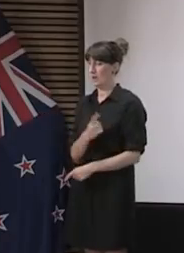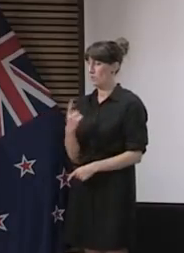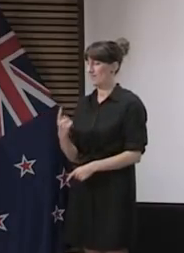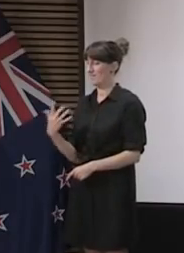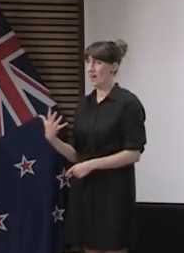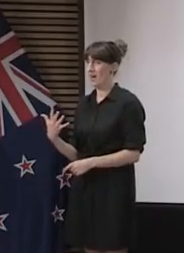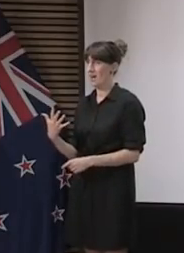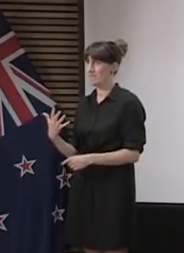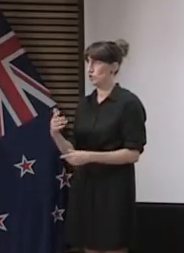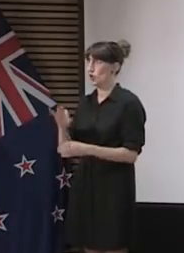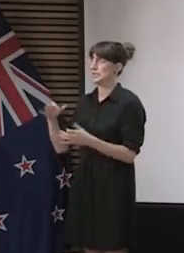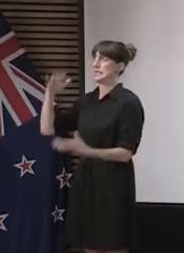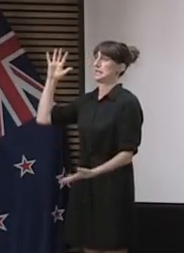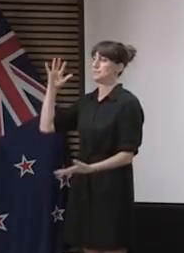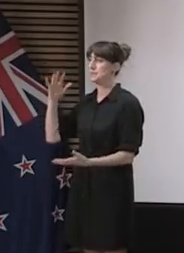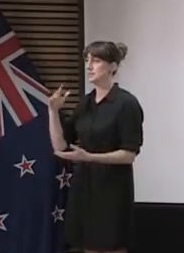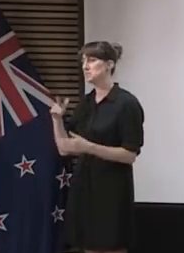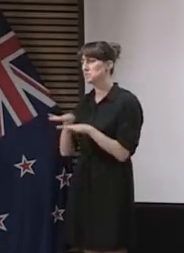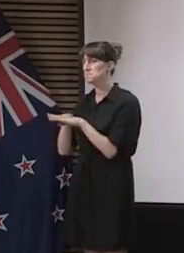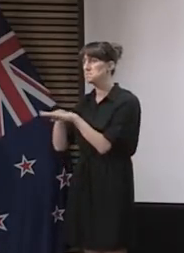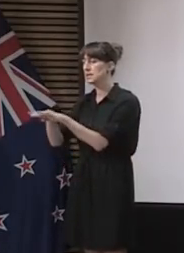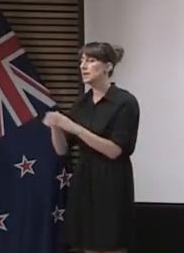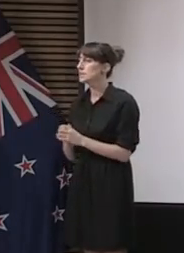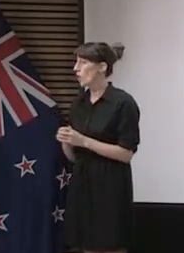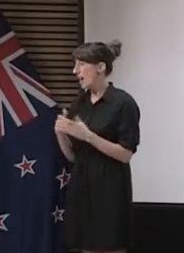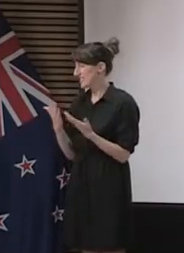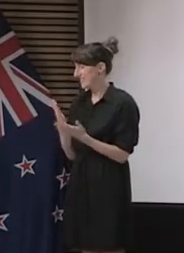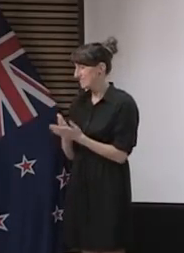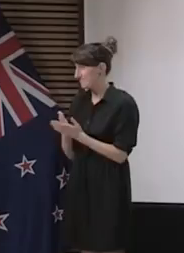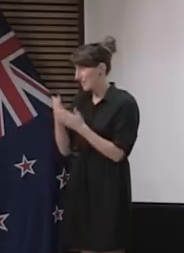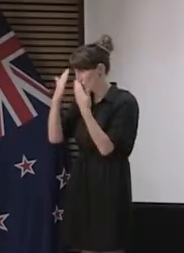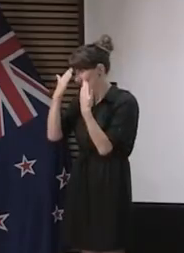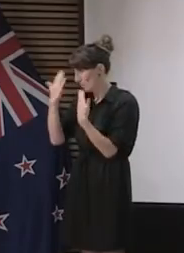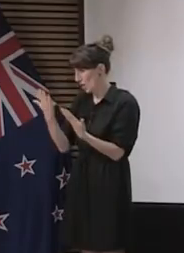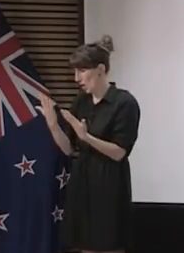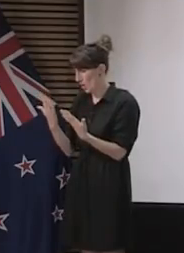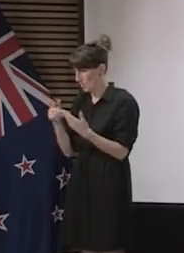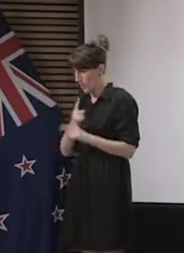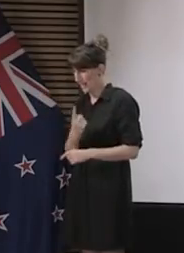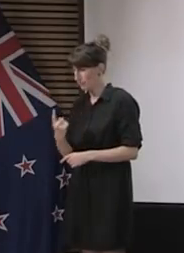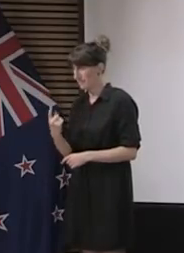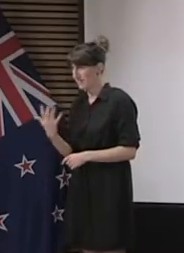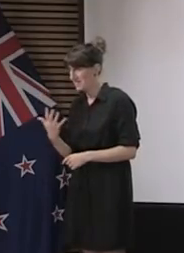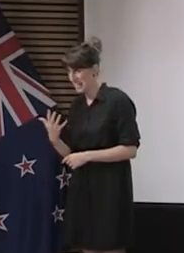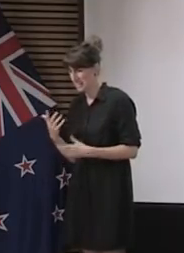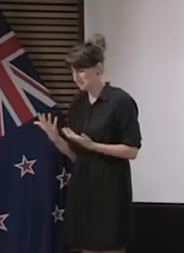and so I haven't got abreakdown of the number fromwithin the 115 further thanthe fact that